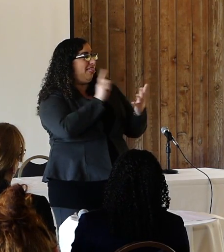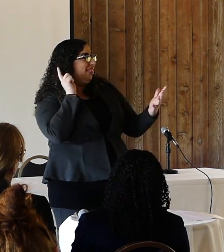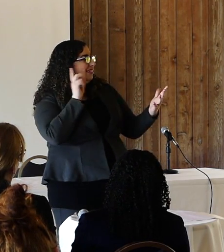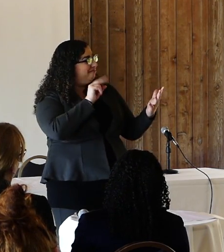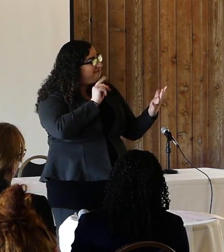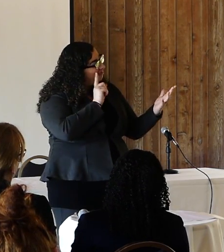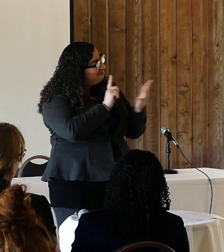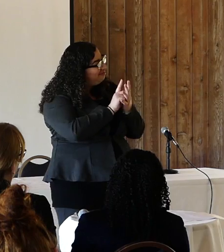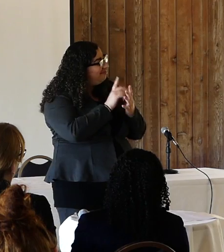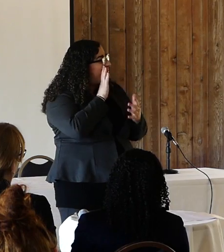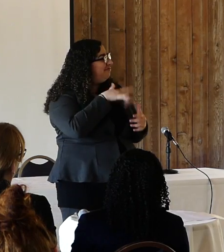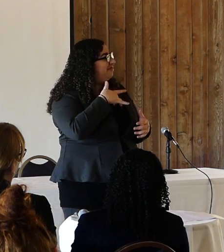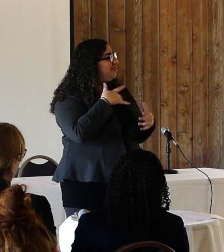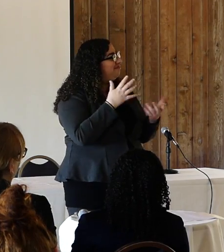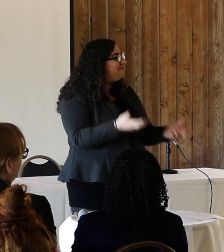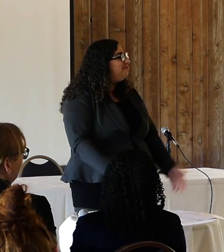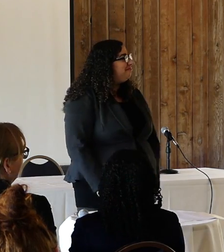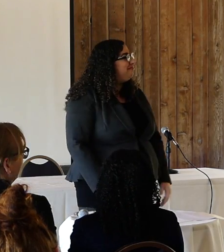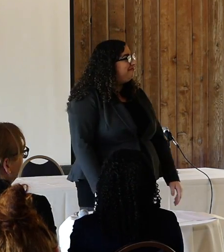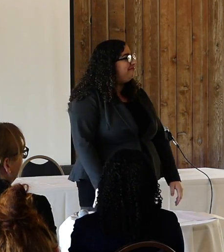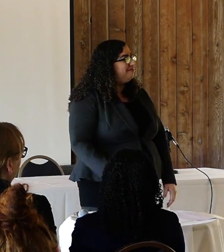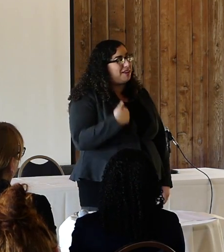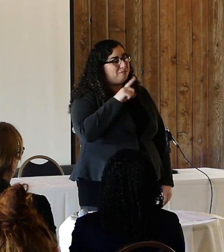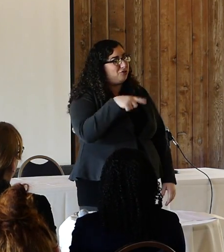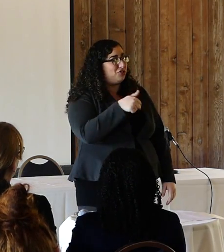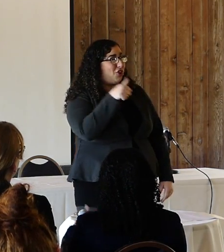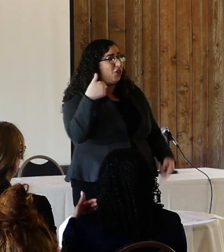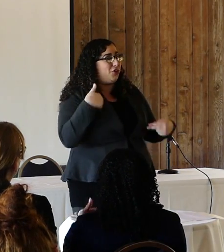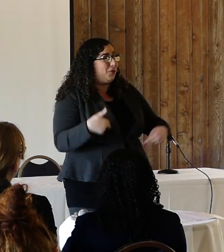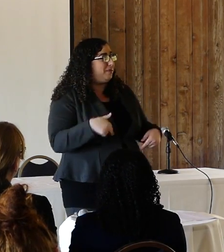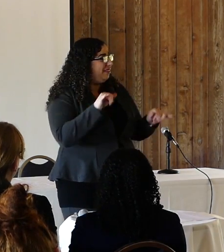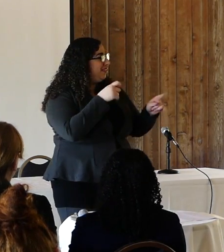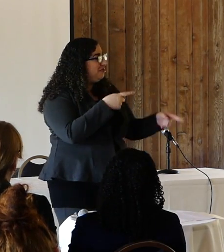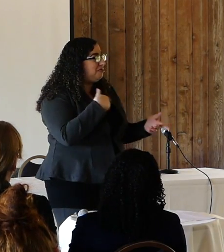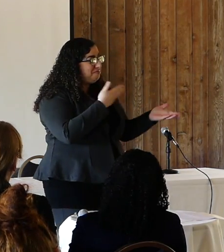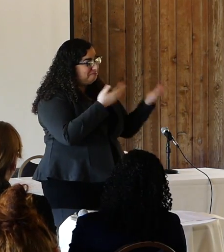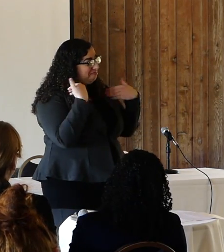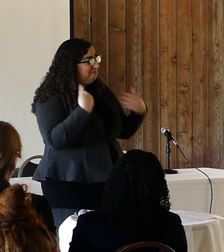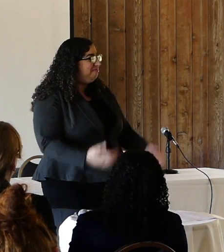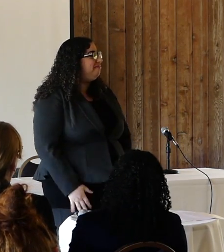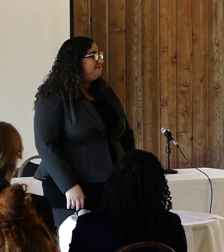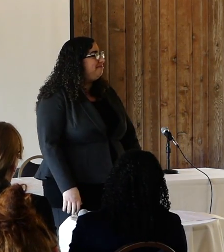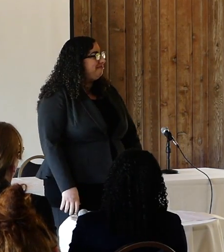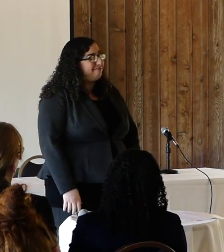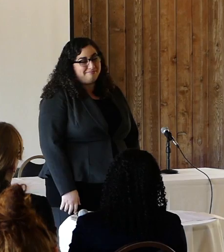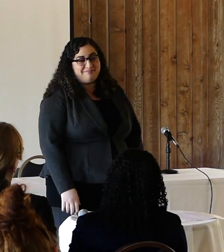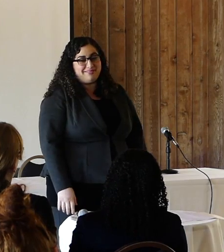offended at all. Just come up to us, approach us.I'd rather you approach it than make us feel isolated. You know, don't just look go from across the room but.